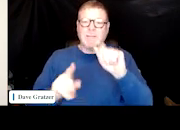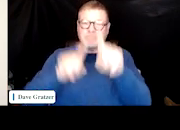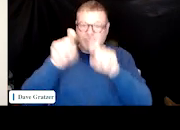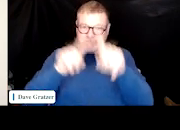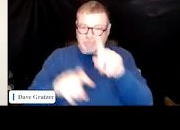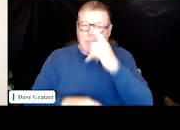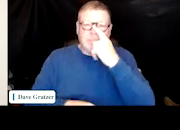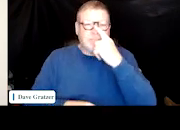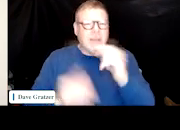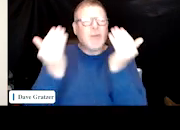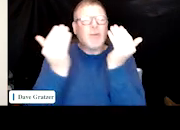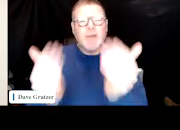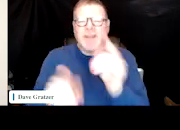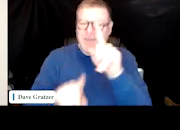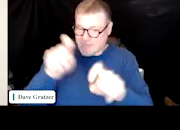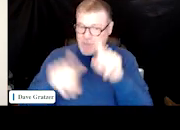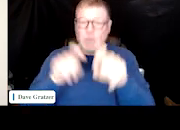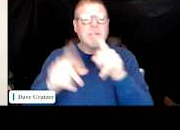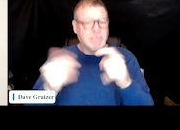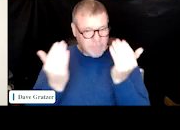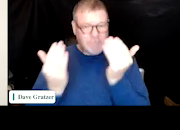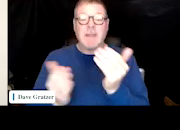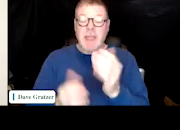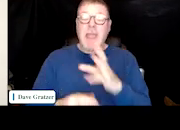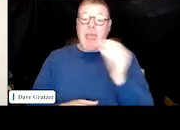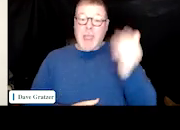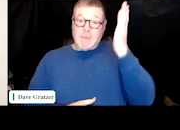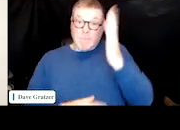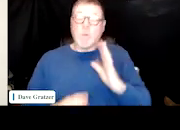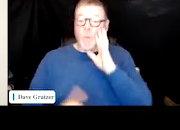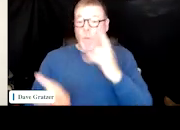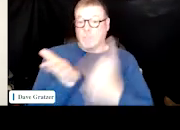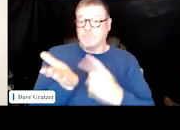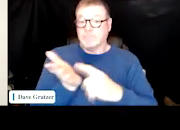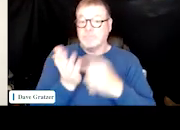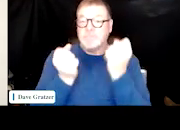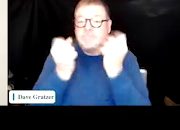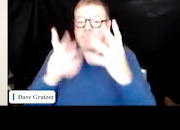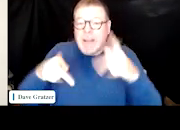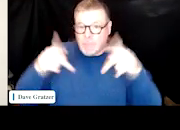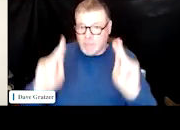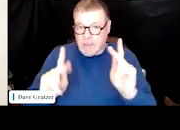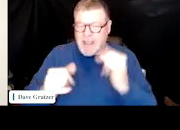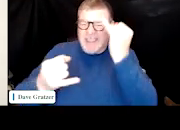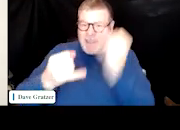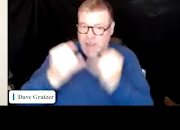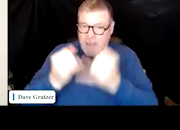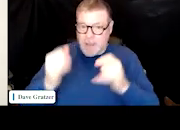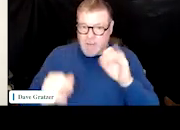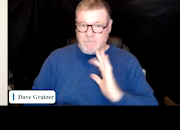to the presenters in the Q&A pod. The presenters will address as many questions as time permits at the end of the presentation,